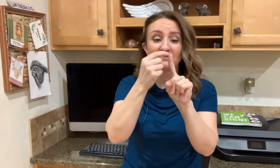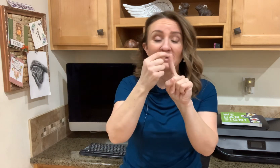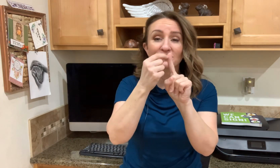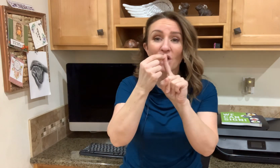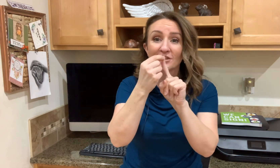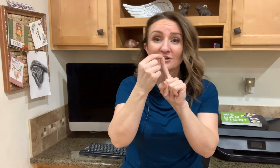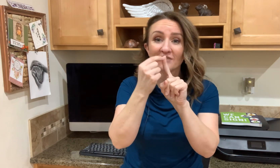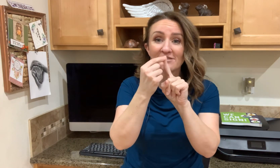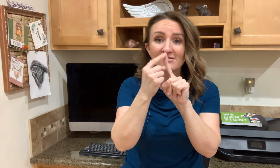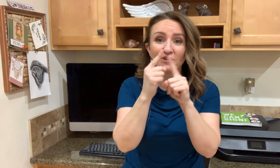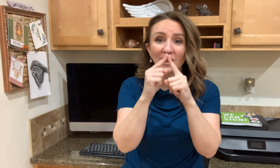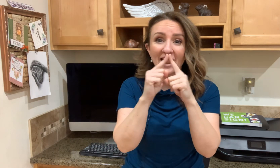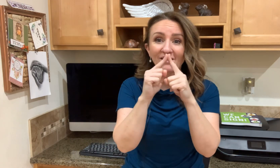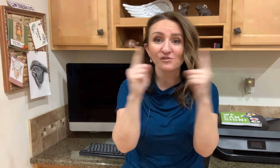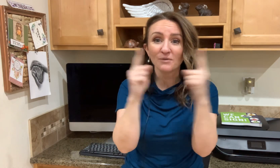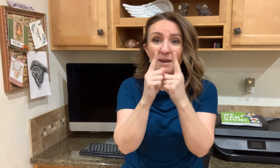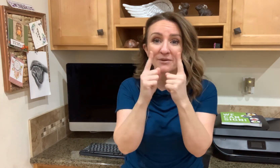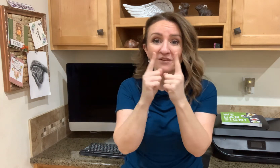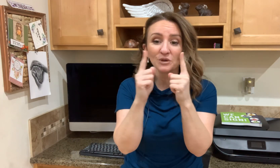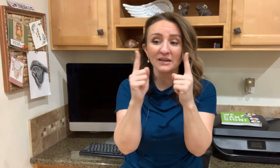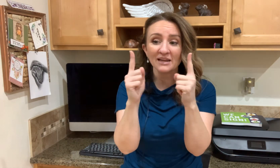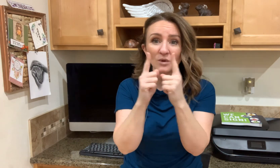of little drawn faces on your fingers to remember, if you need, what